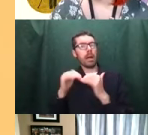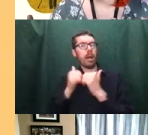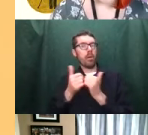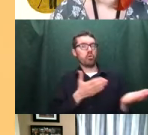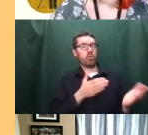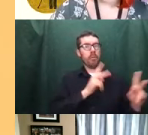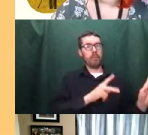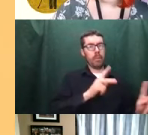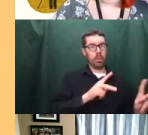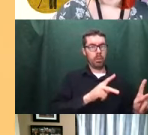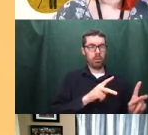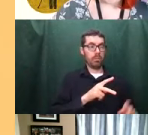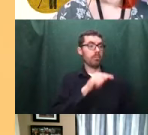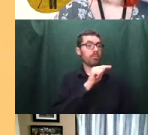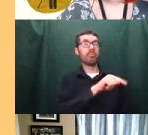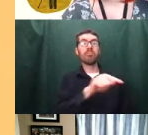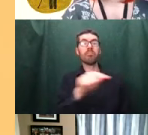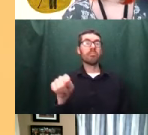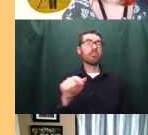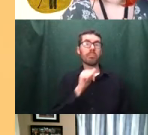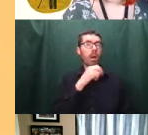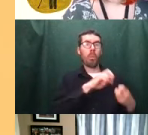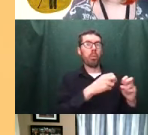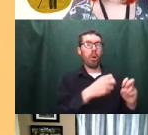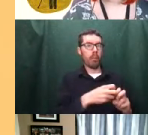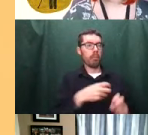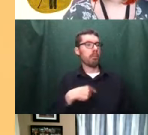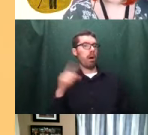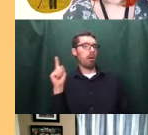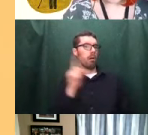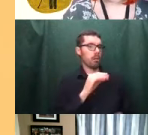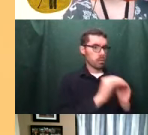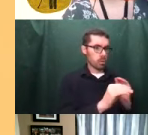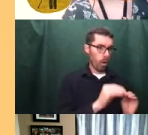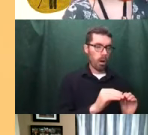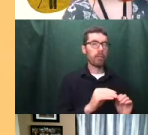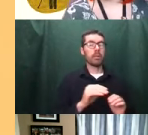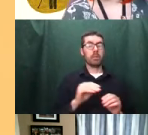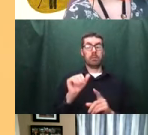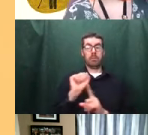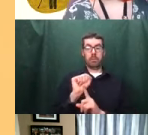problems to be solved. It's the circumstances that we've created that exclude people from